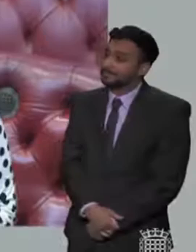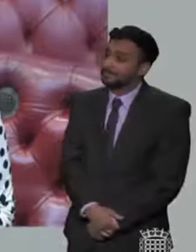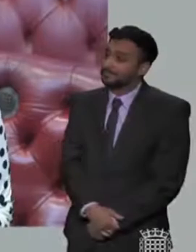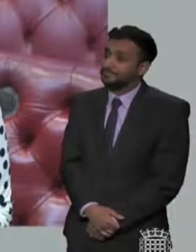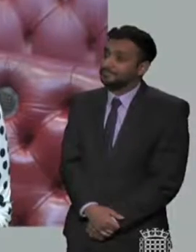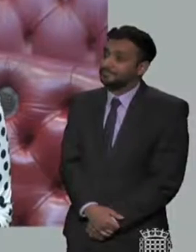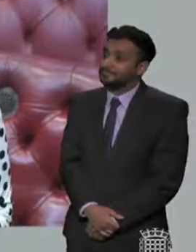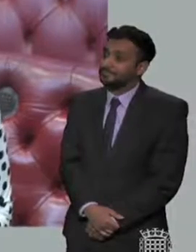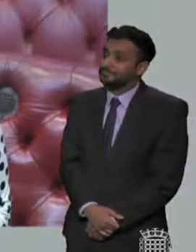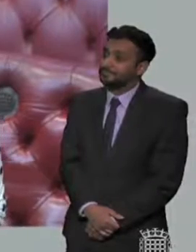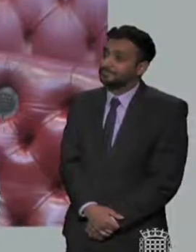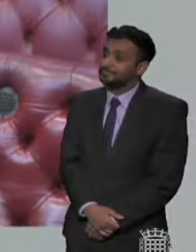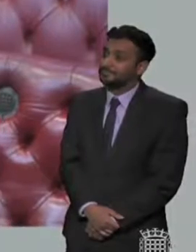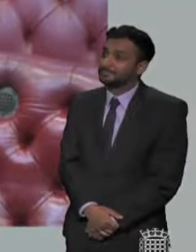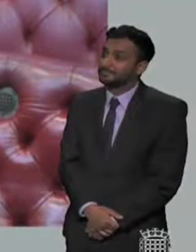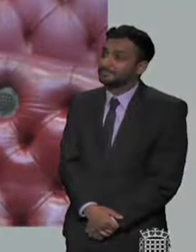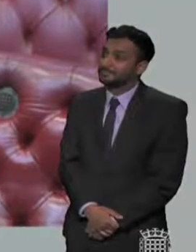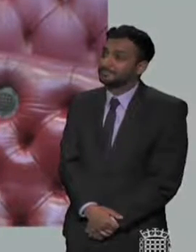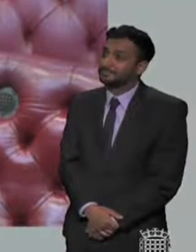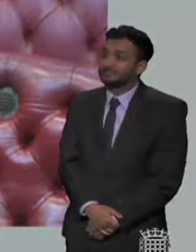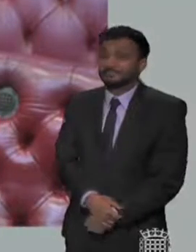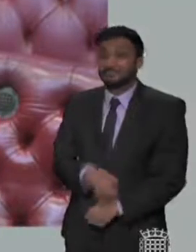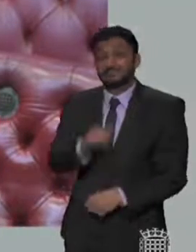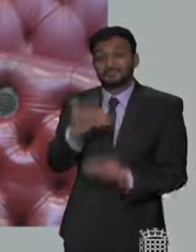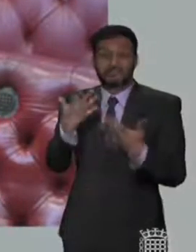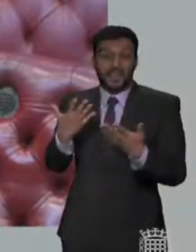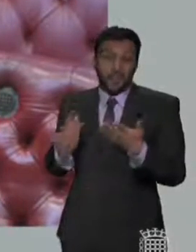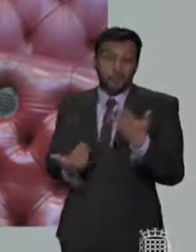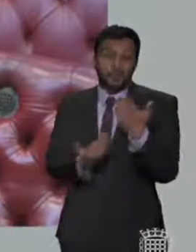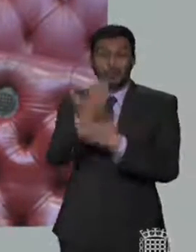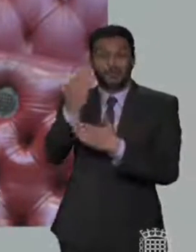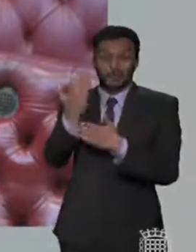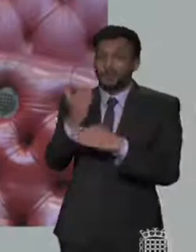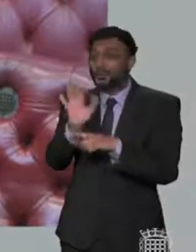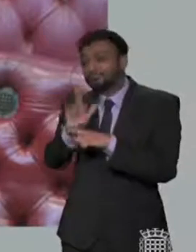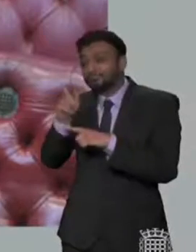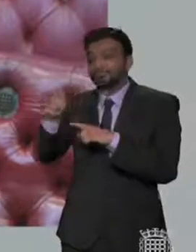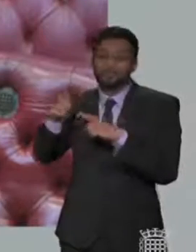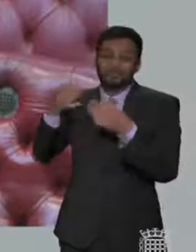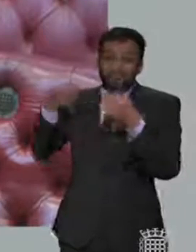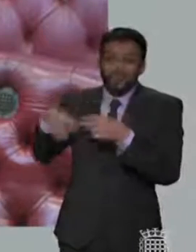episode of uh strictly i don't think we will be forgetting that inspiration in a very long while